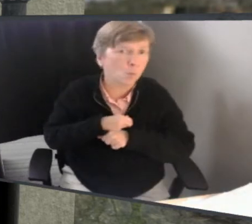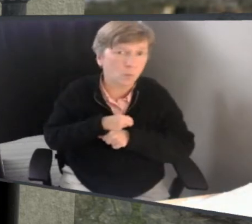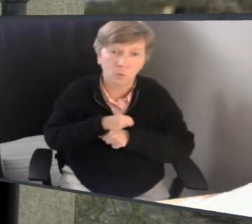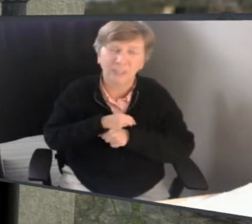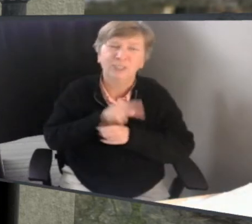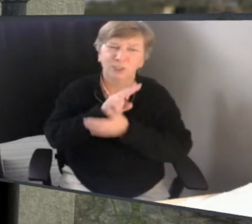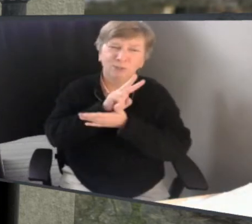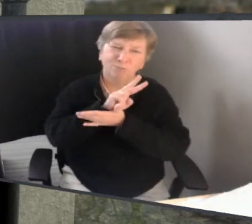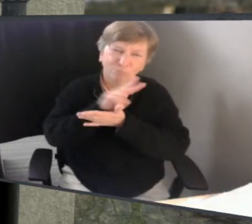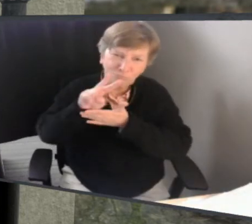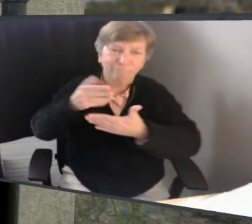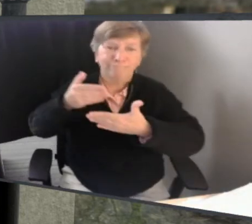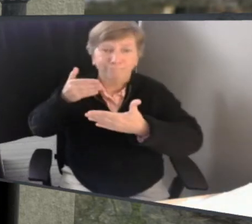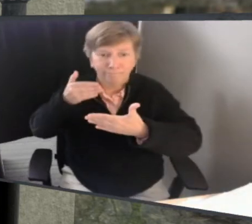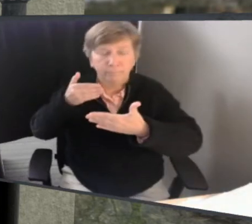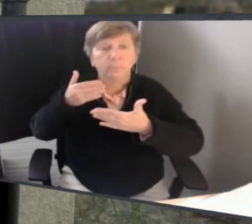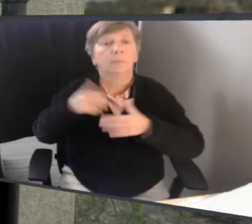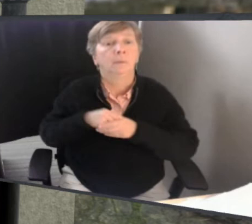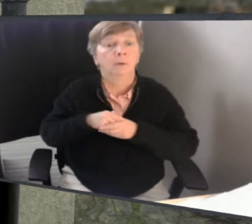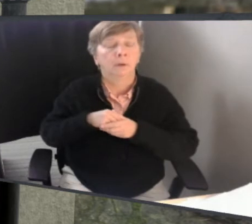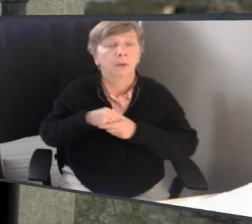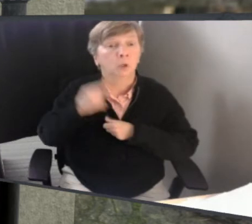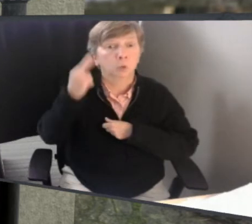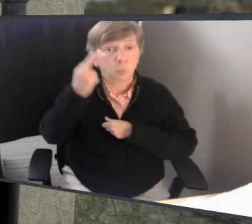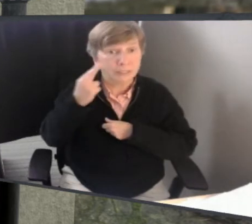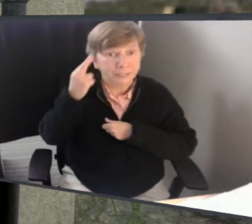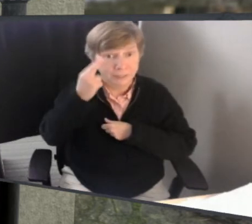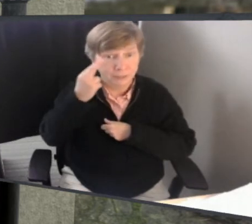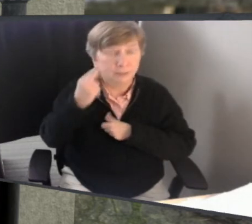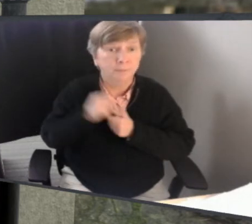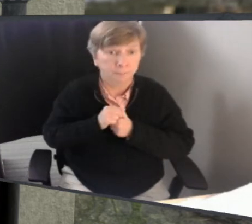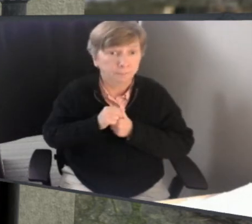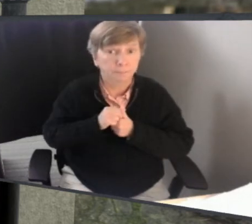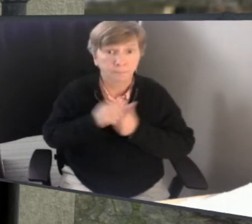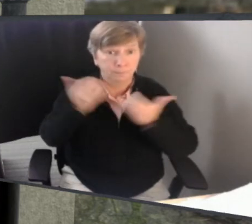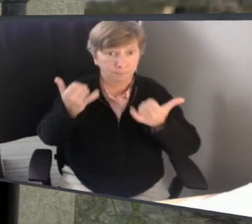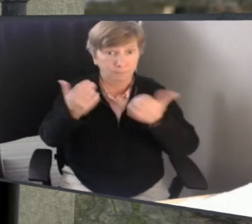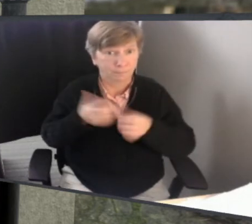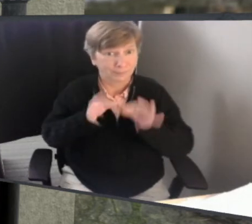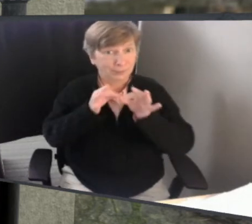ahead of time. Planning something with just a day ahead of time isn't enough time, it really needs to